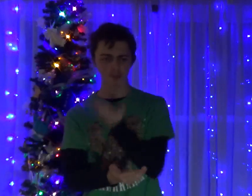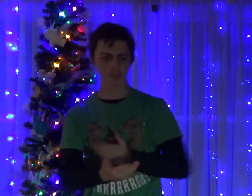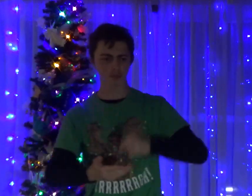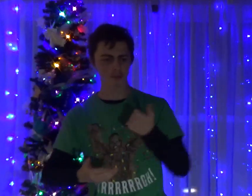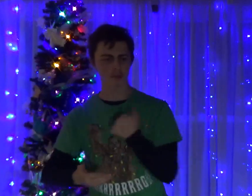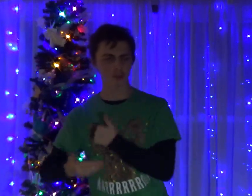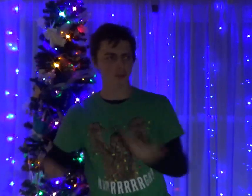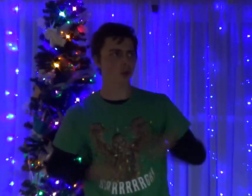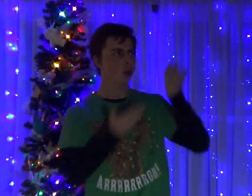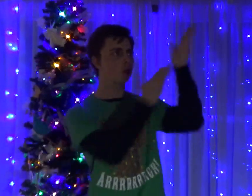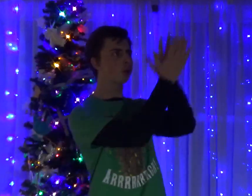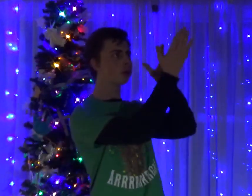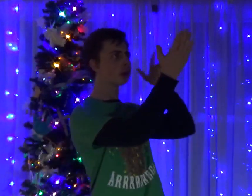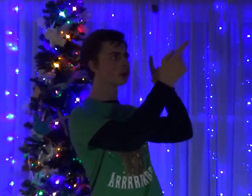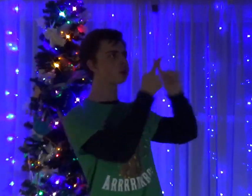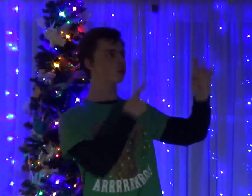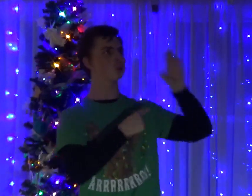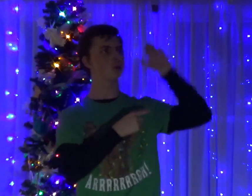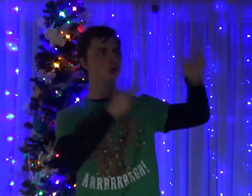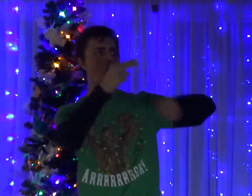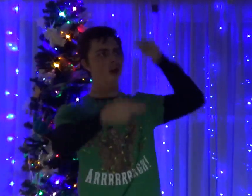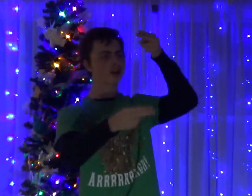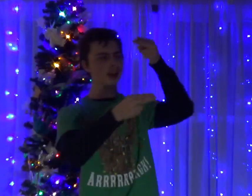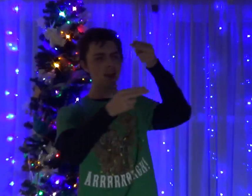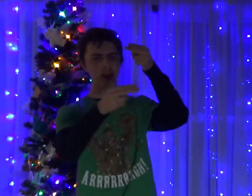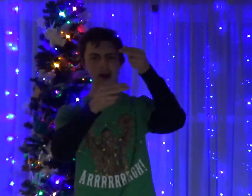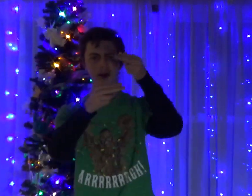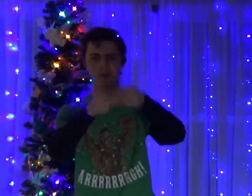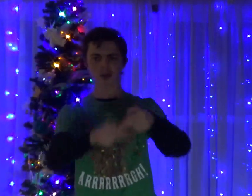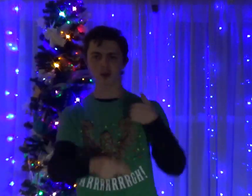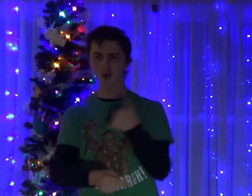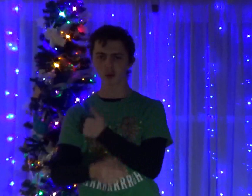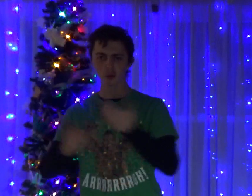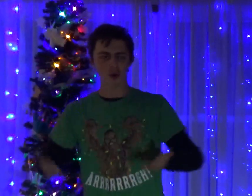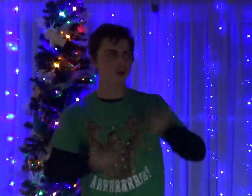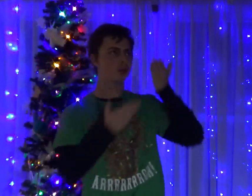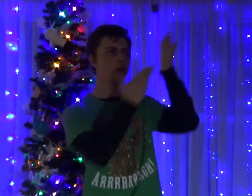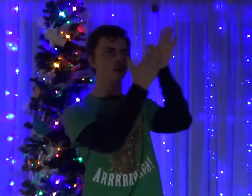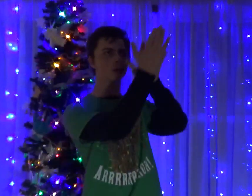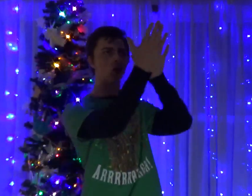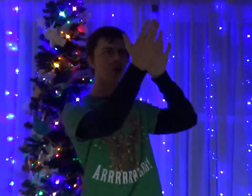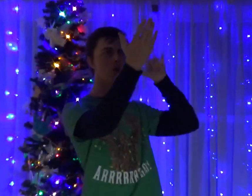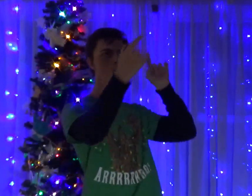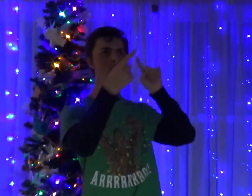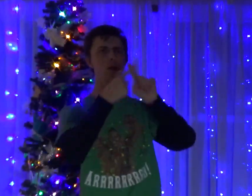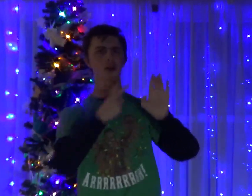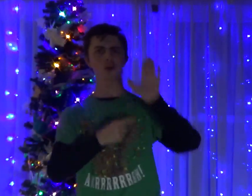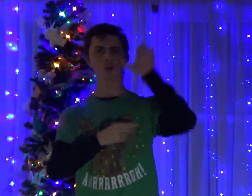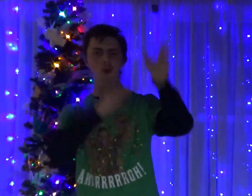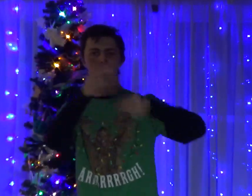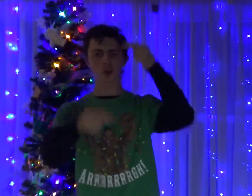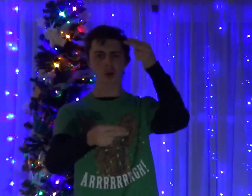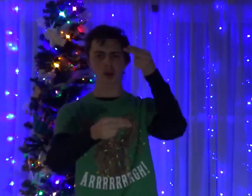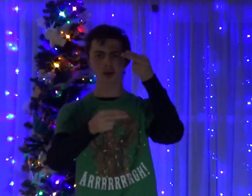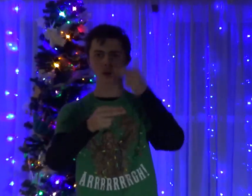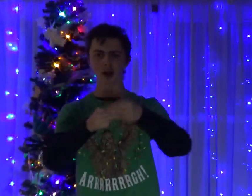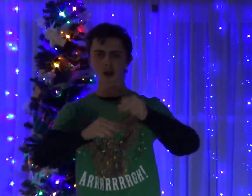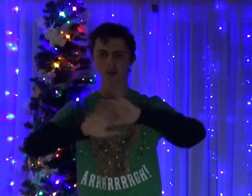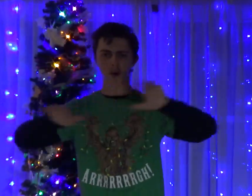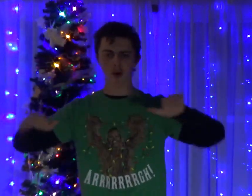We bring glory to Your Name